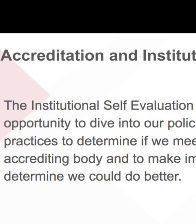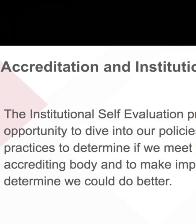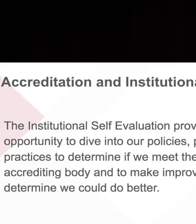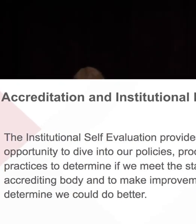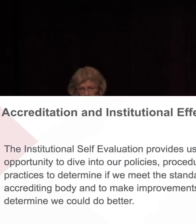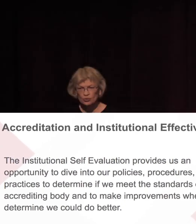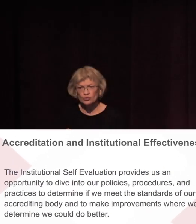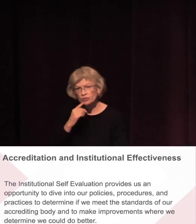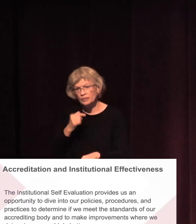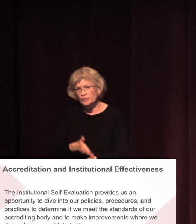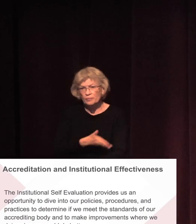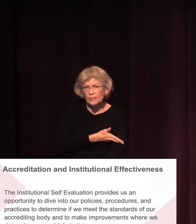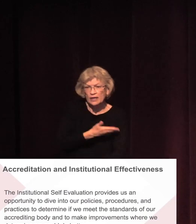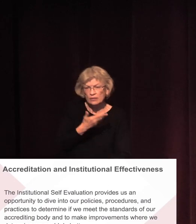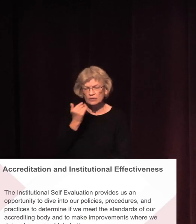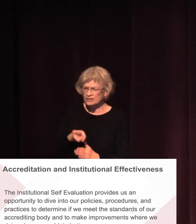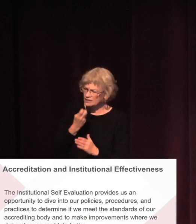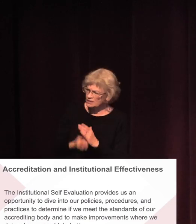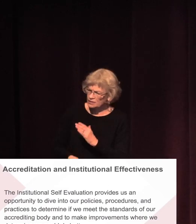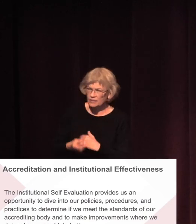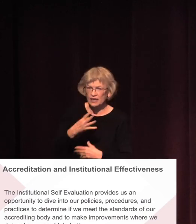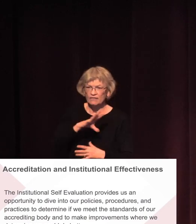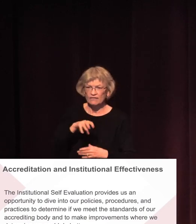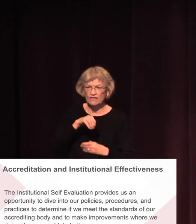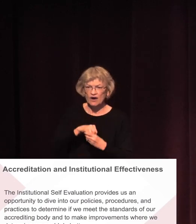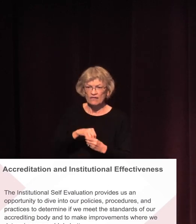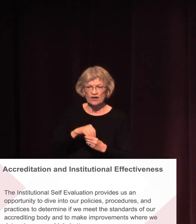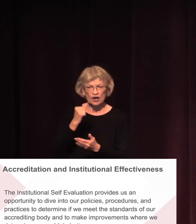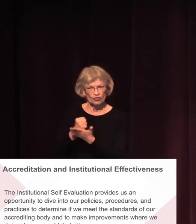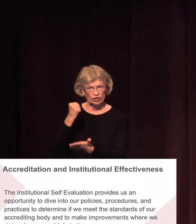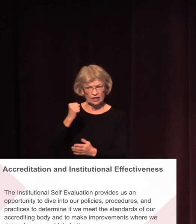standards and how to make improvements will we determine what we can do better.